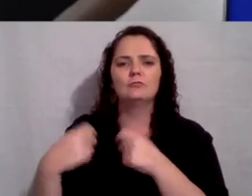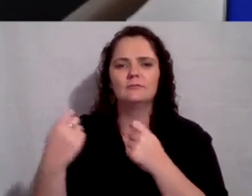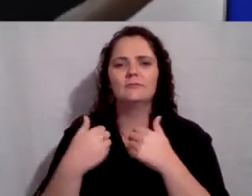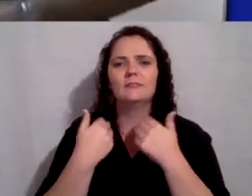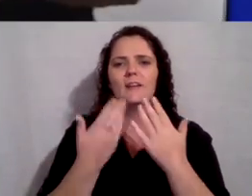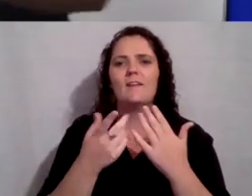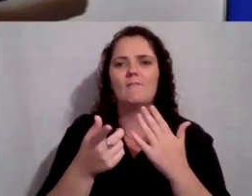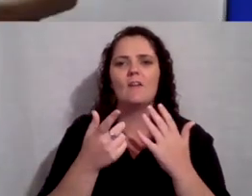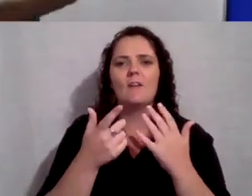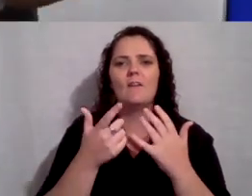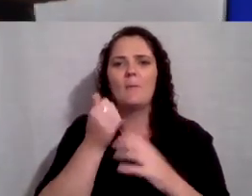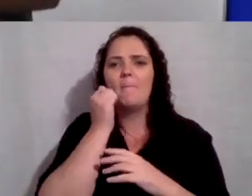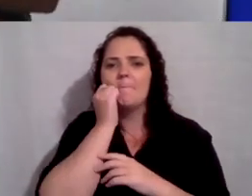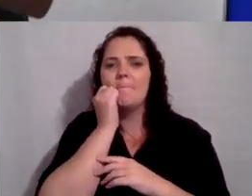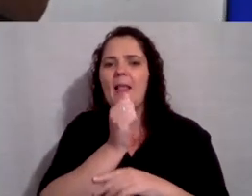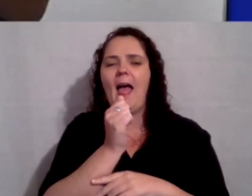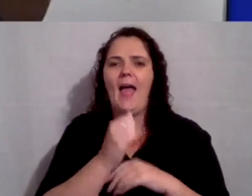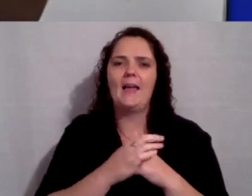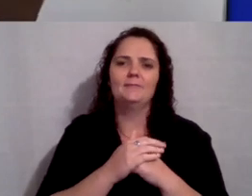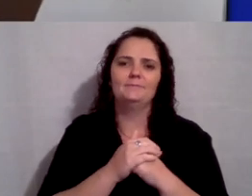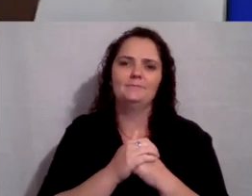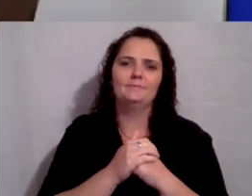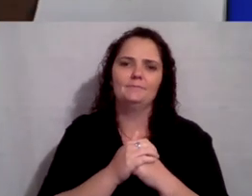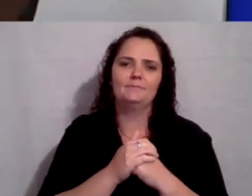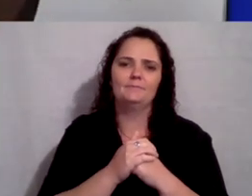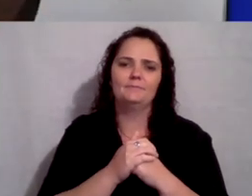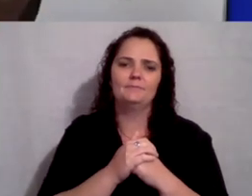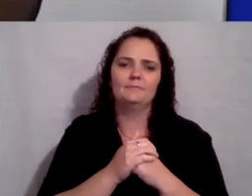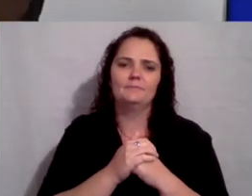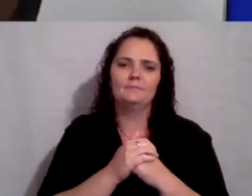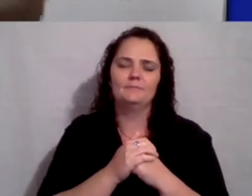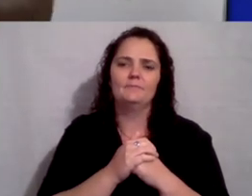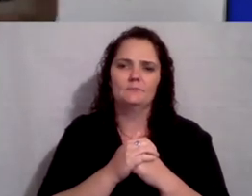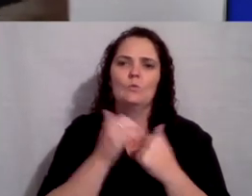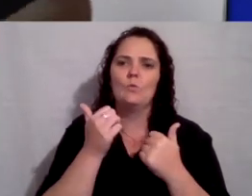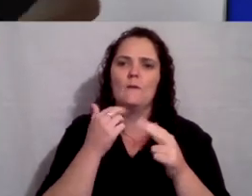will also give you a black graphic point of tension for you to grab